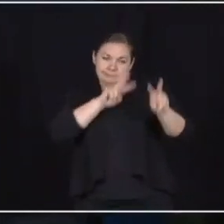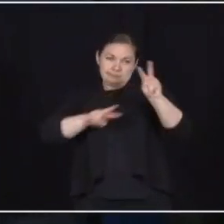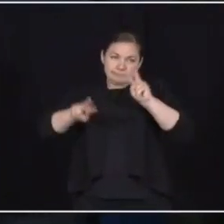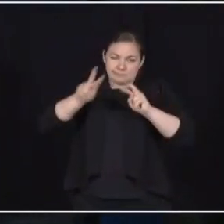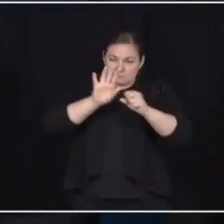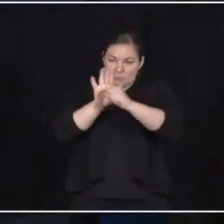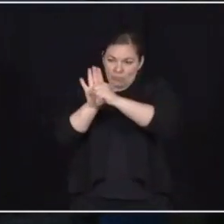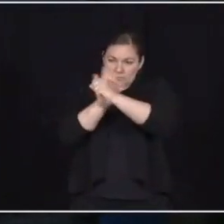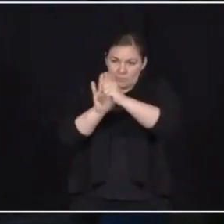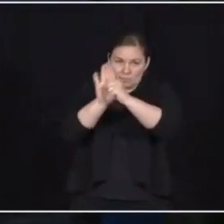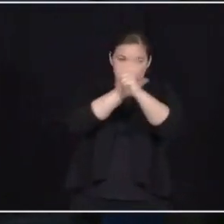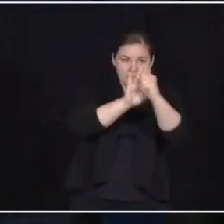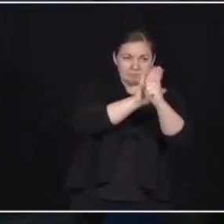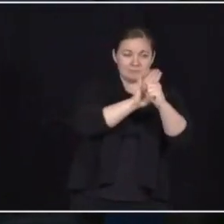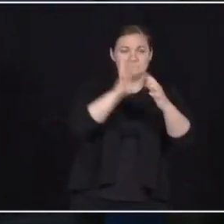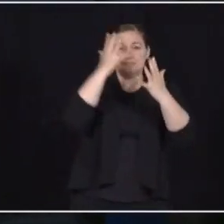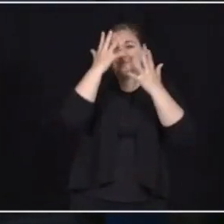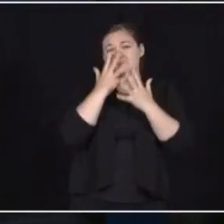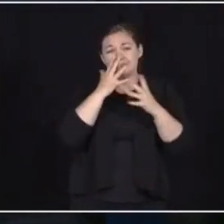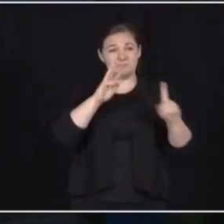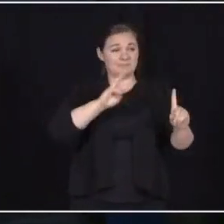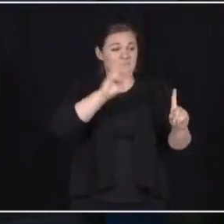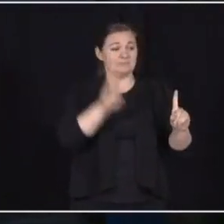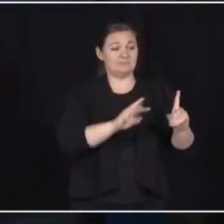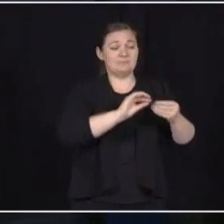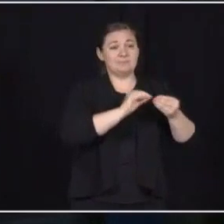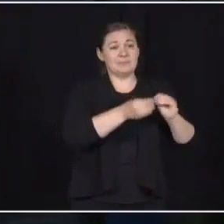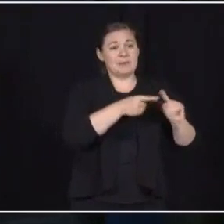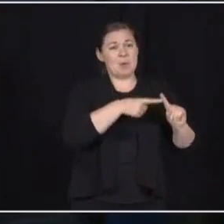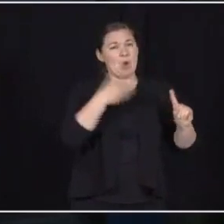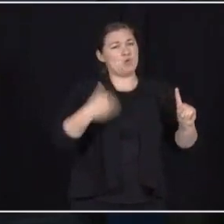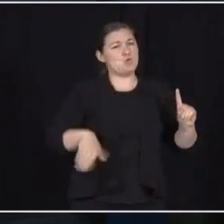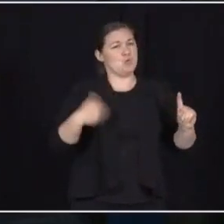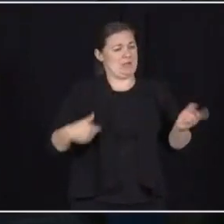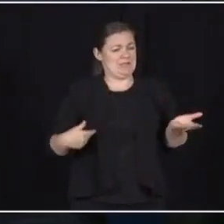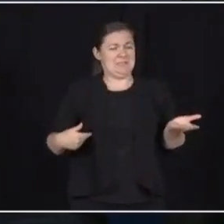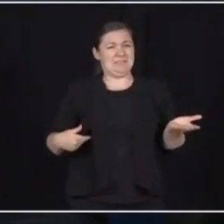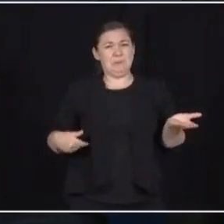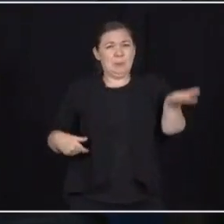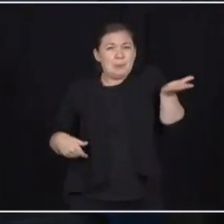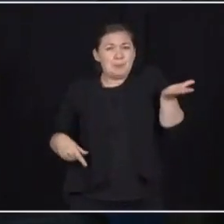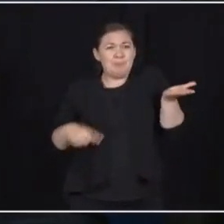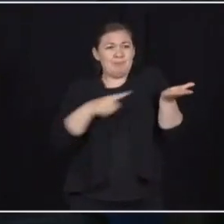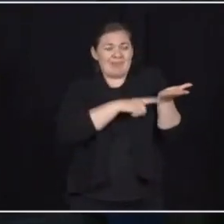We are assessing regions constantly, but unfortunately, the numbers in Windsor were still higher than we would like to see.